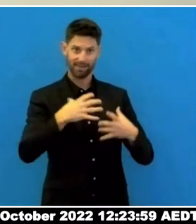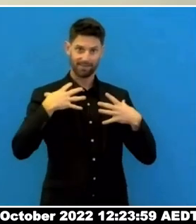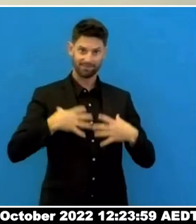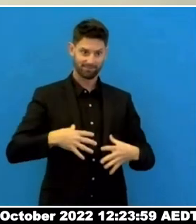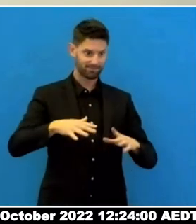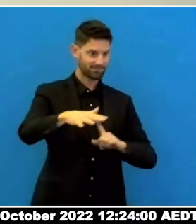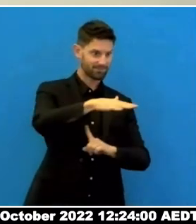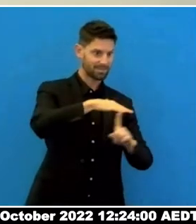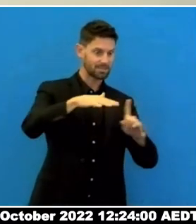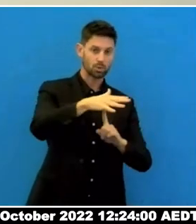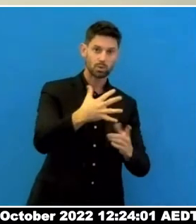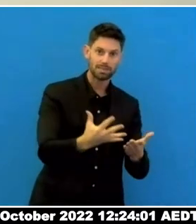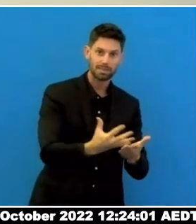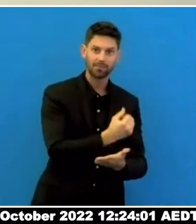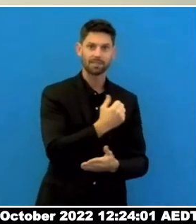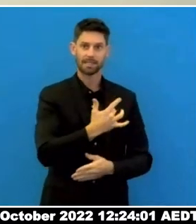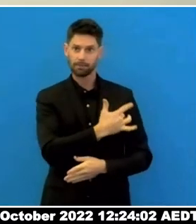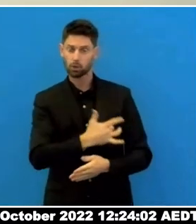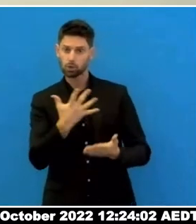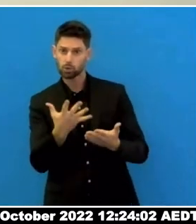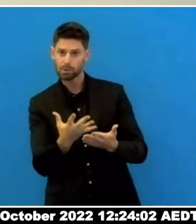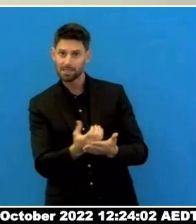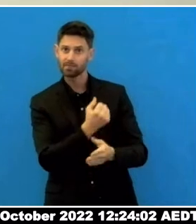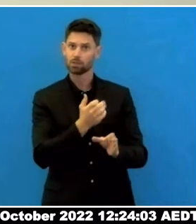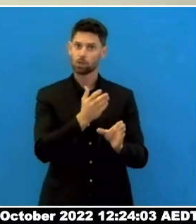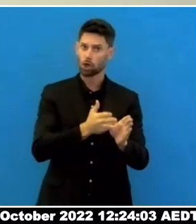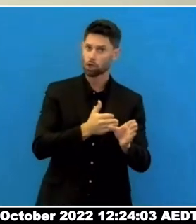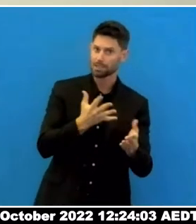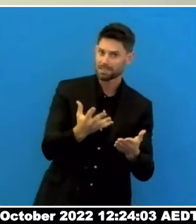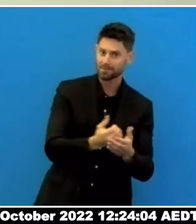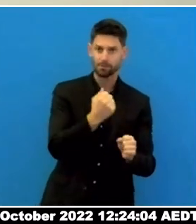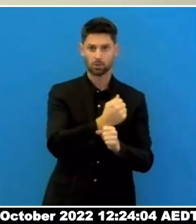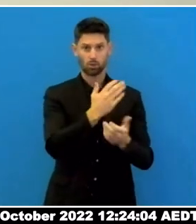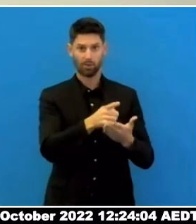which they offer people who are accessing those services. Really focusing on increasing trust.